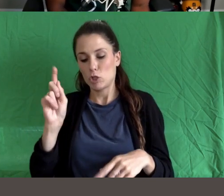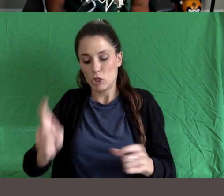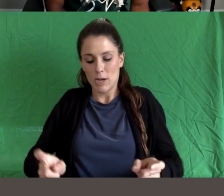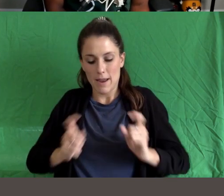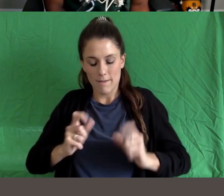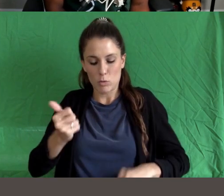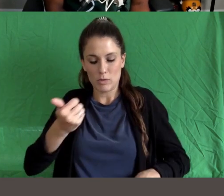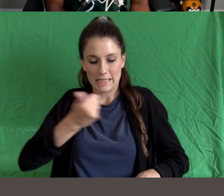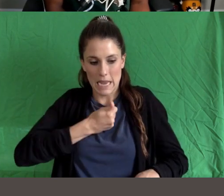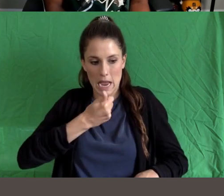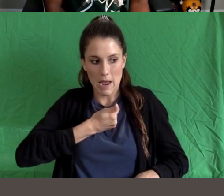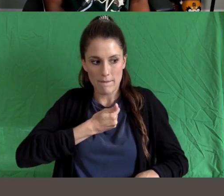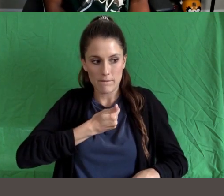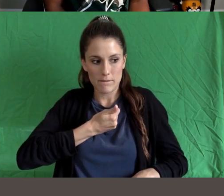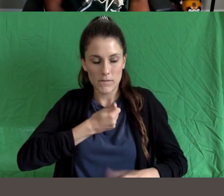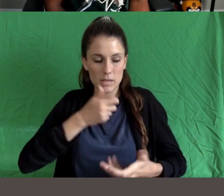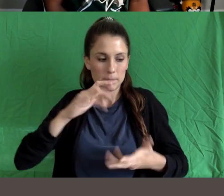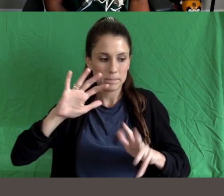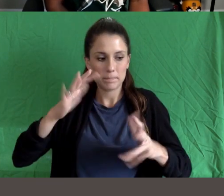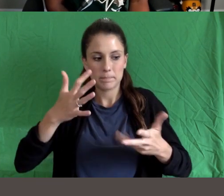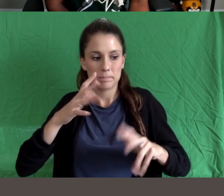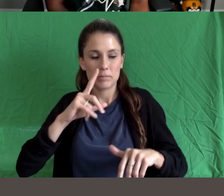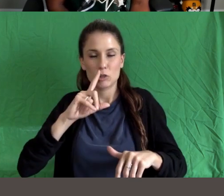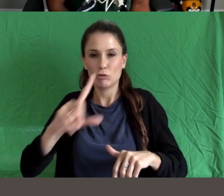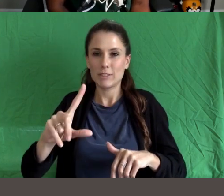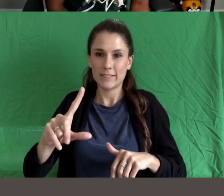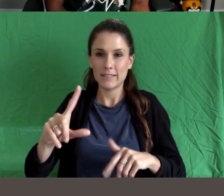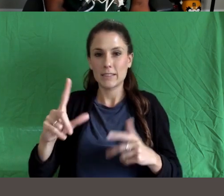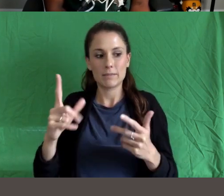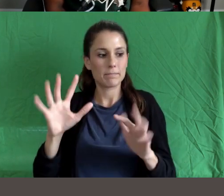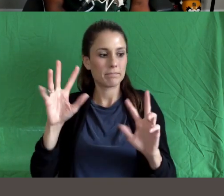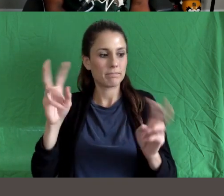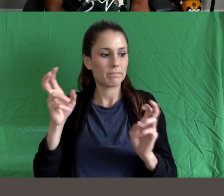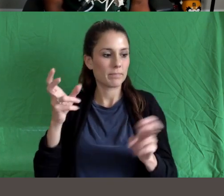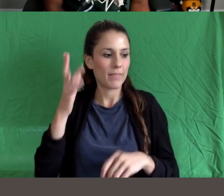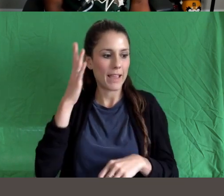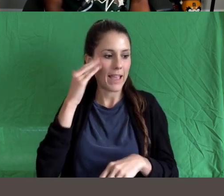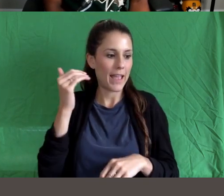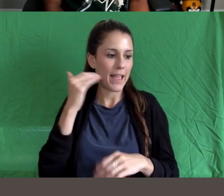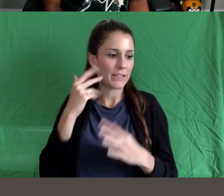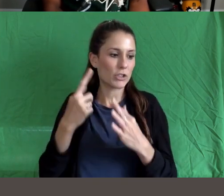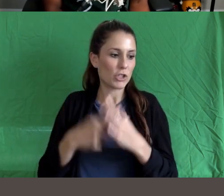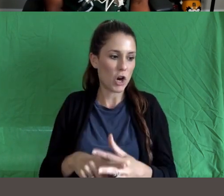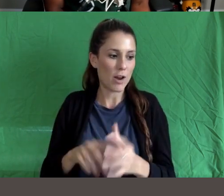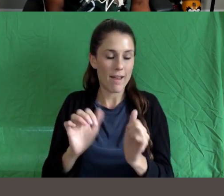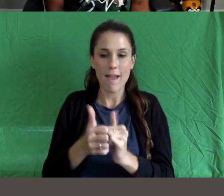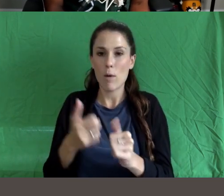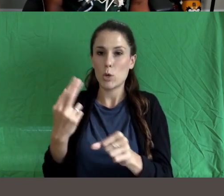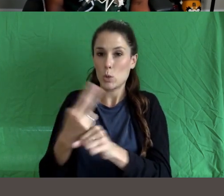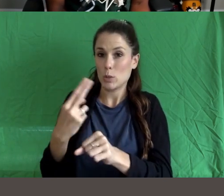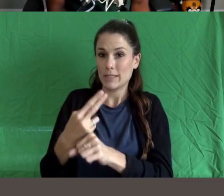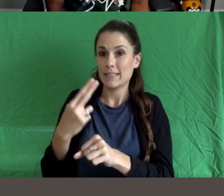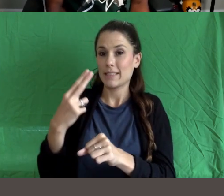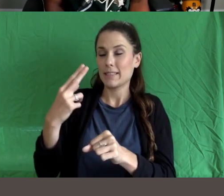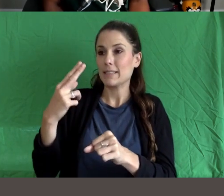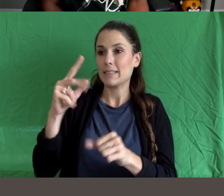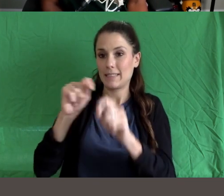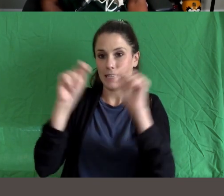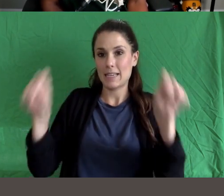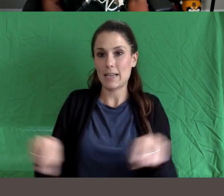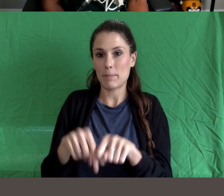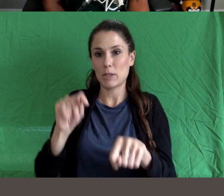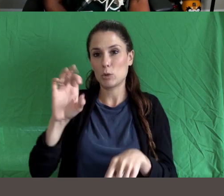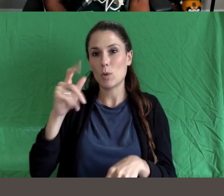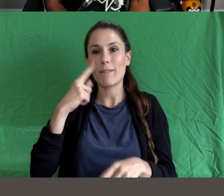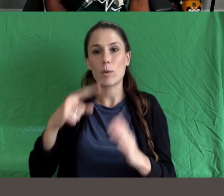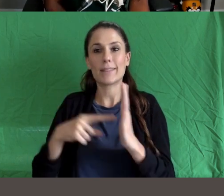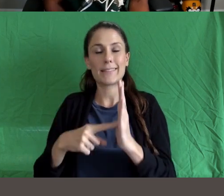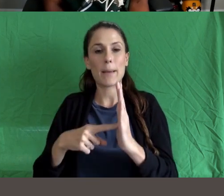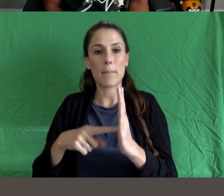ourselves a great head start by using templating tools such as cookie cutter or even just having